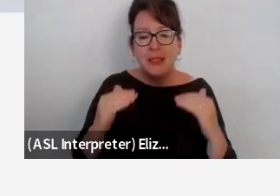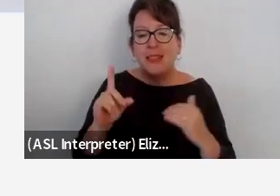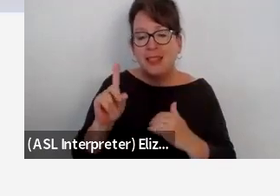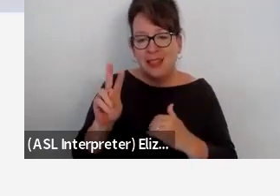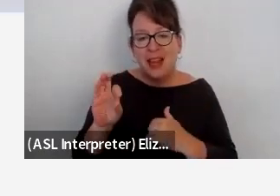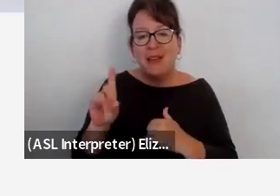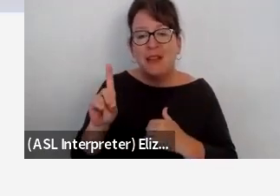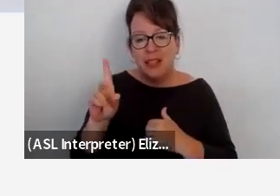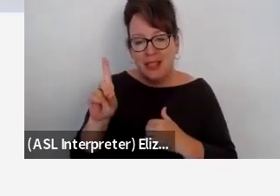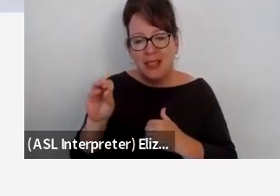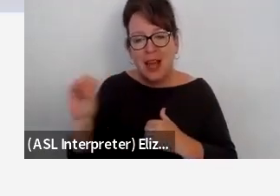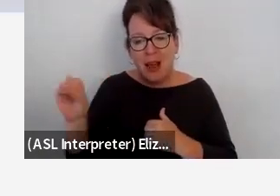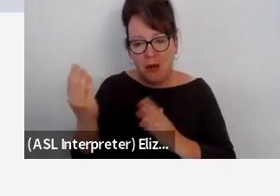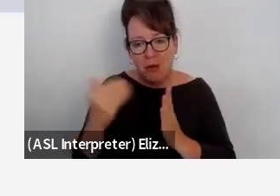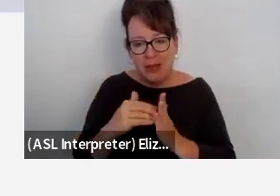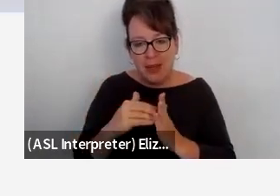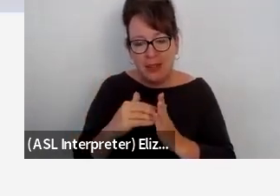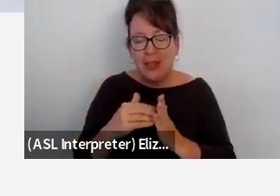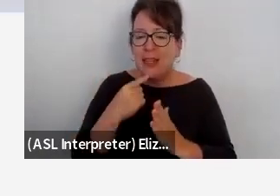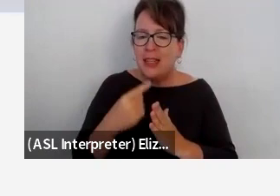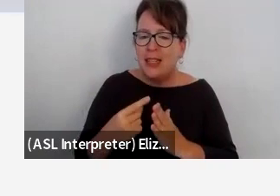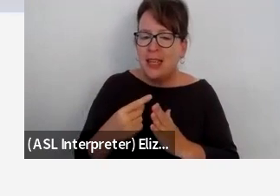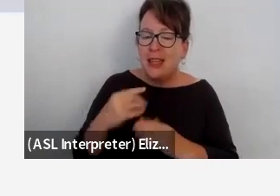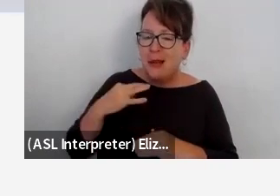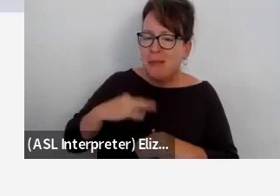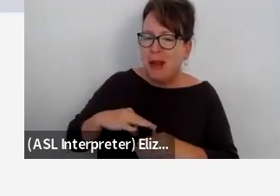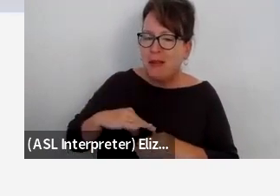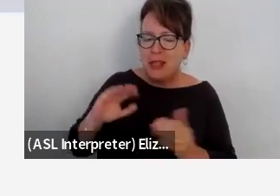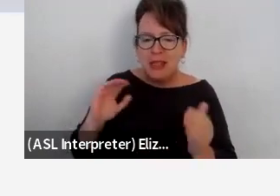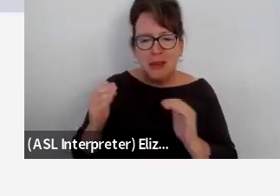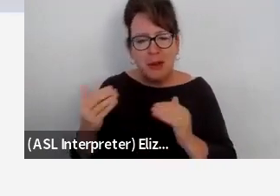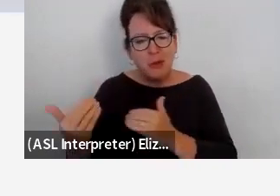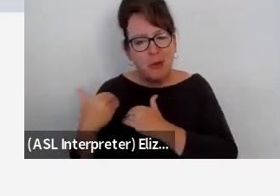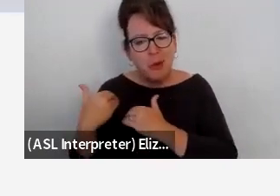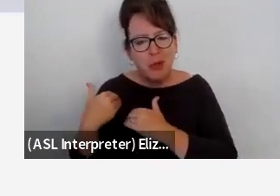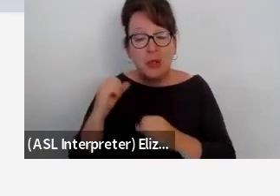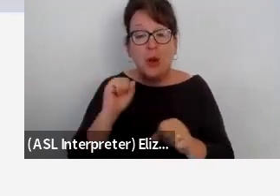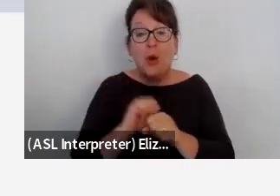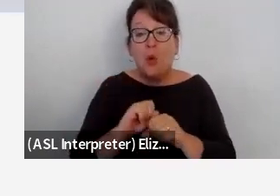again, a historic time here. And there's a lot of exciting work going on. And the more that we are